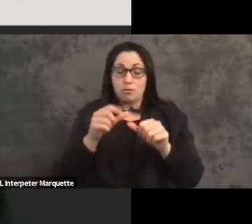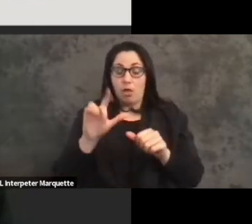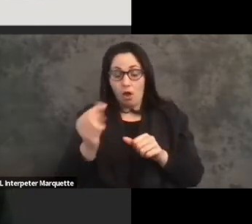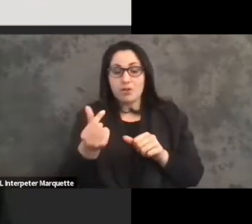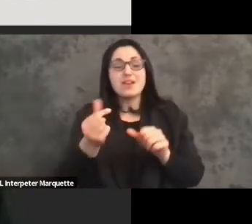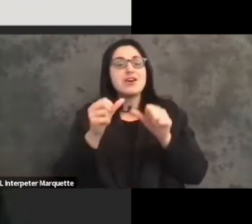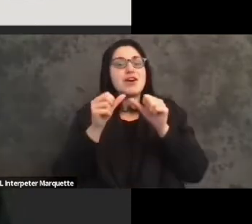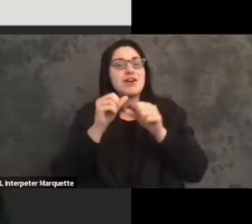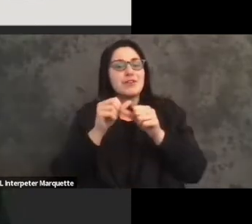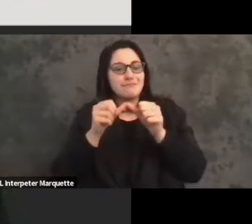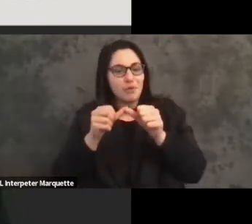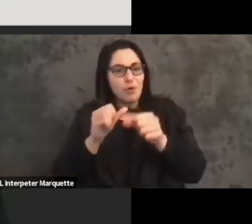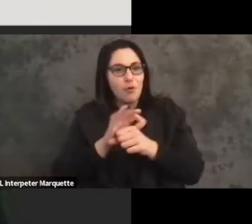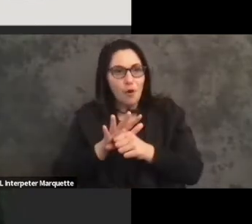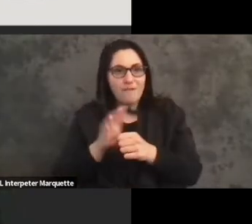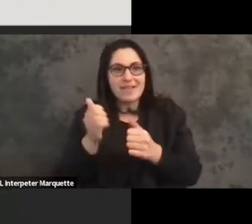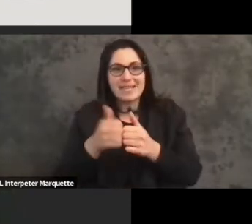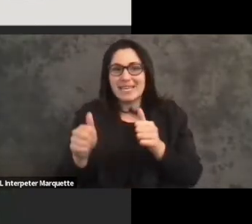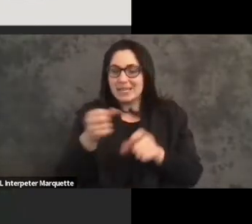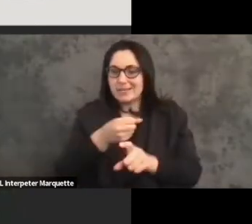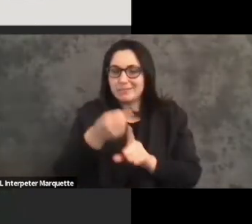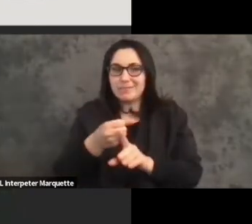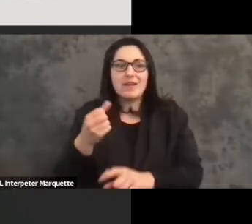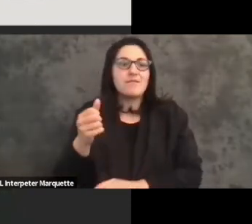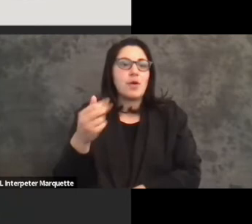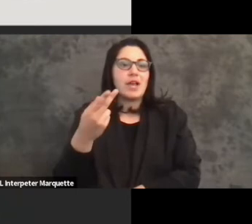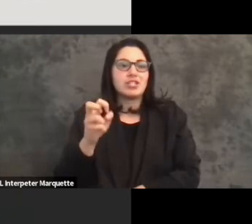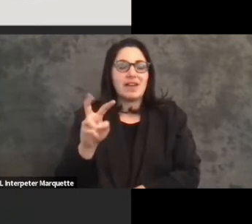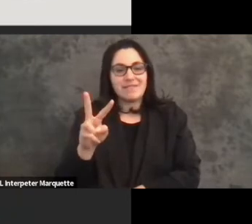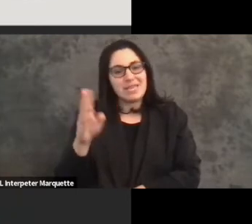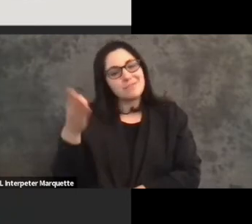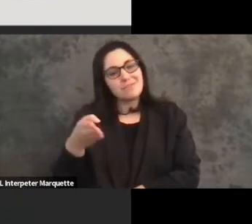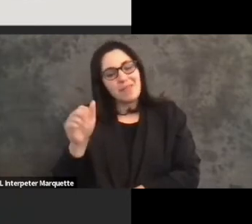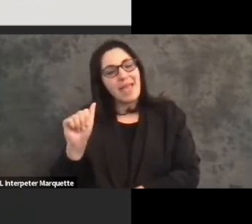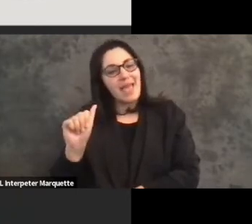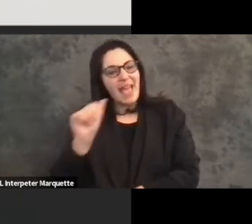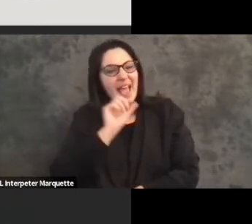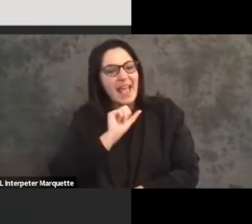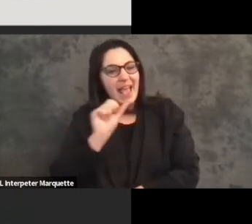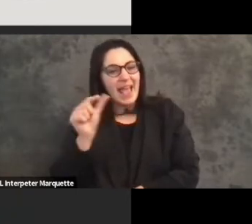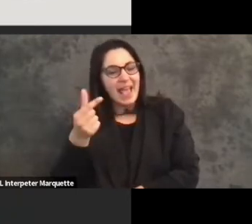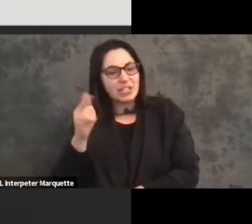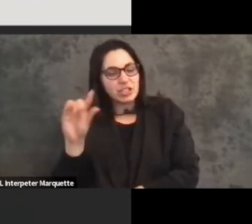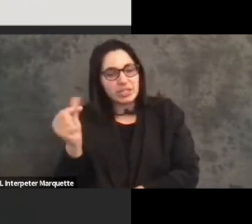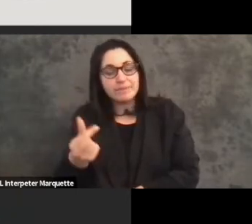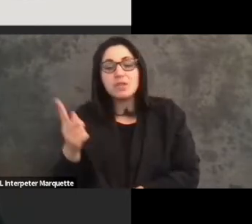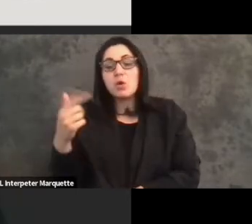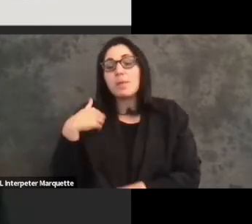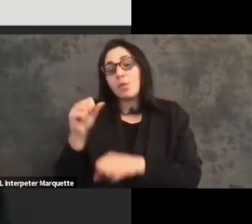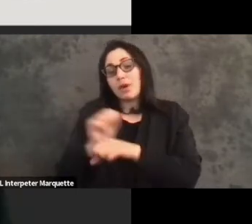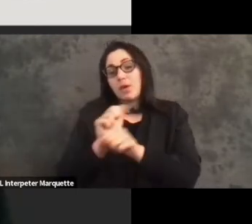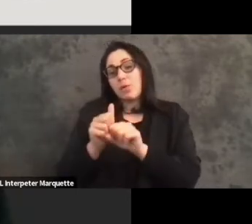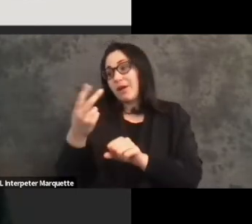response. Question. Is there any investigation on Long COVID and HIV for the aging? Answer